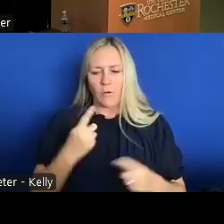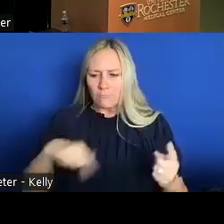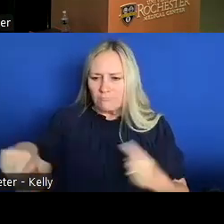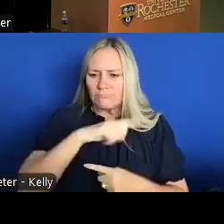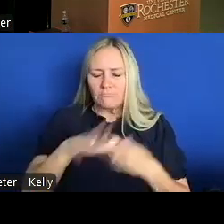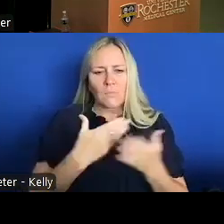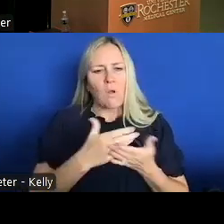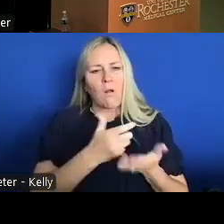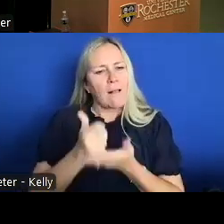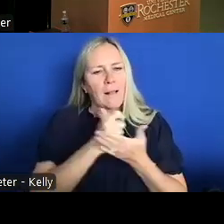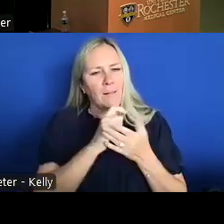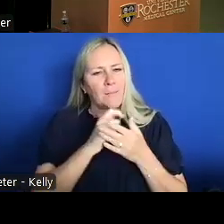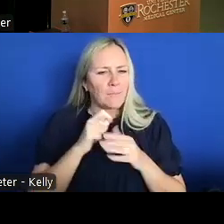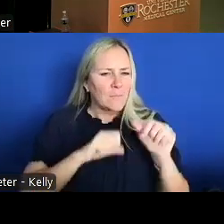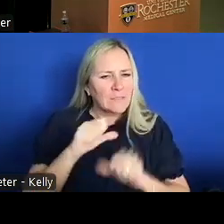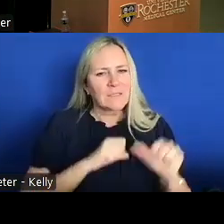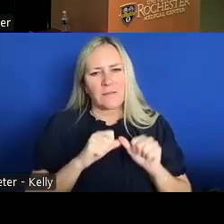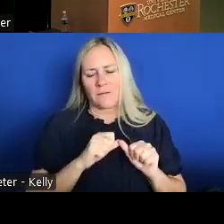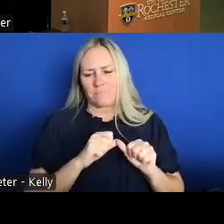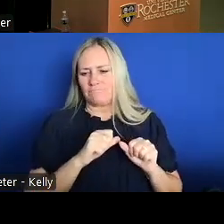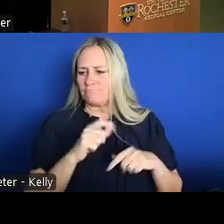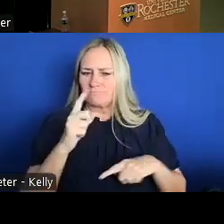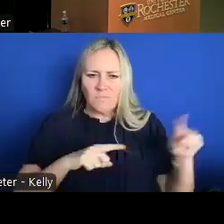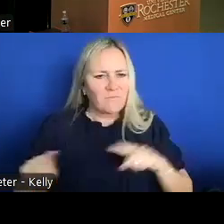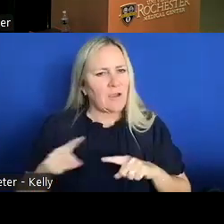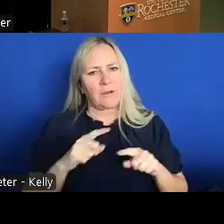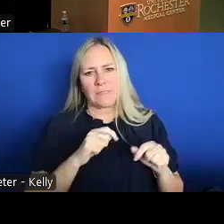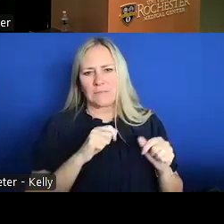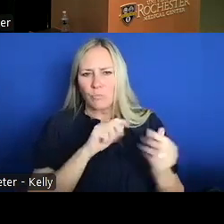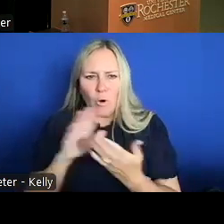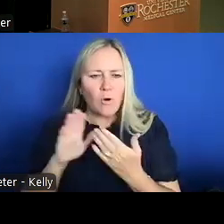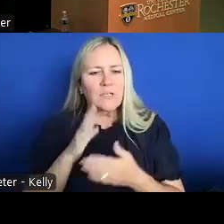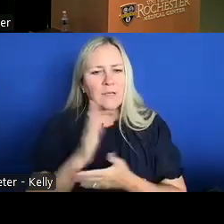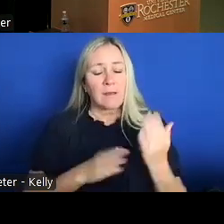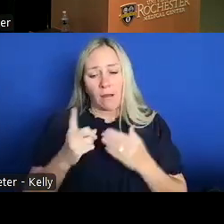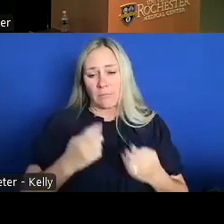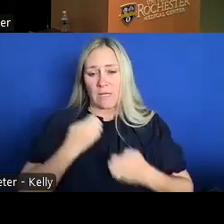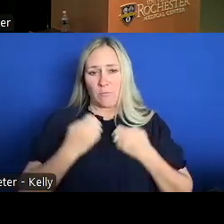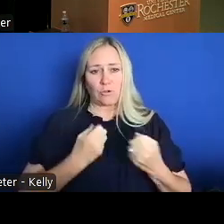different strategies and through for some it's emotional support some aren't good at emotional